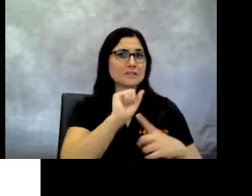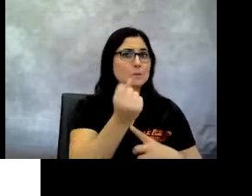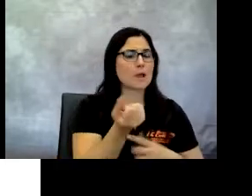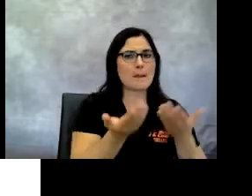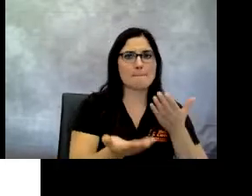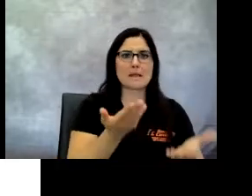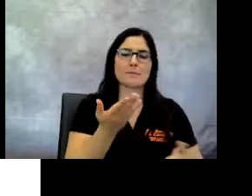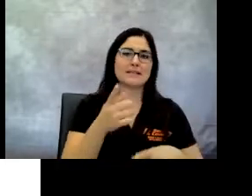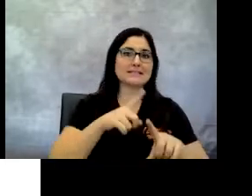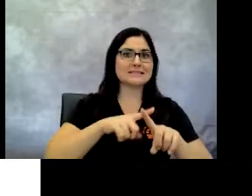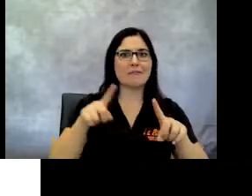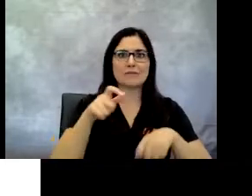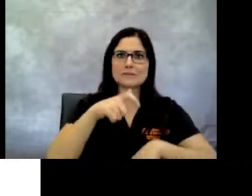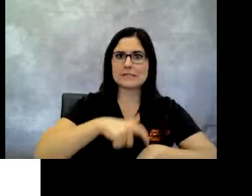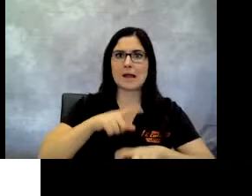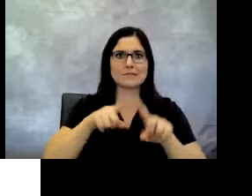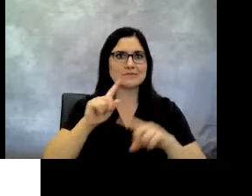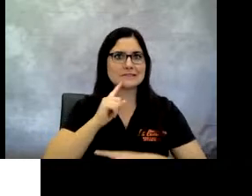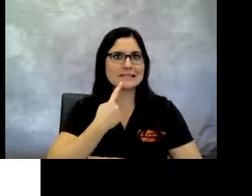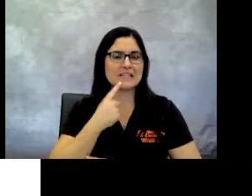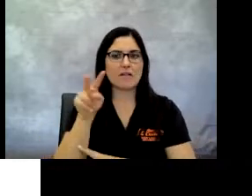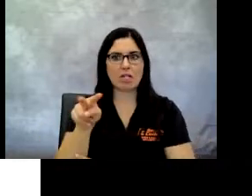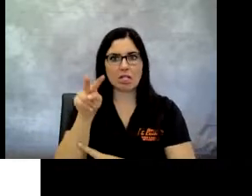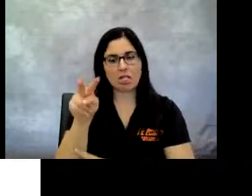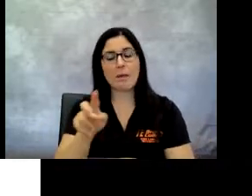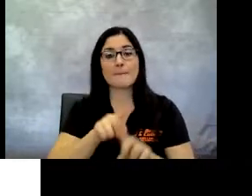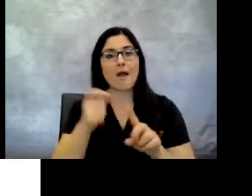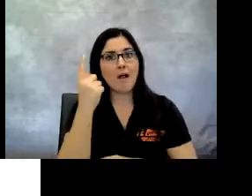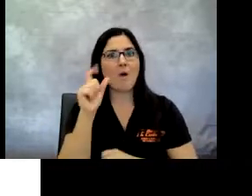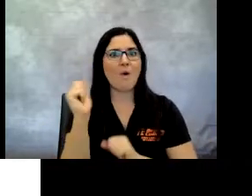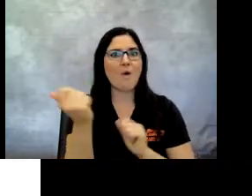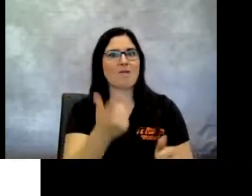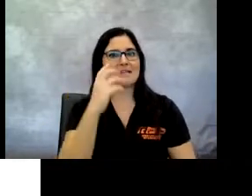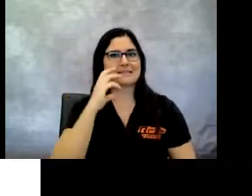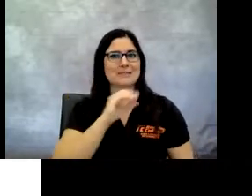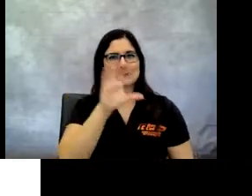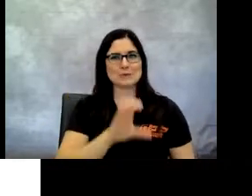Year and in different. Intensities. But it is very much this a mental health phenomena that all of us.